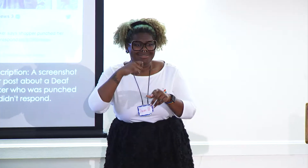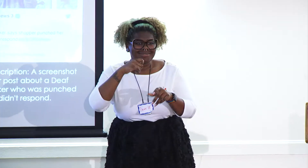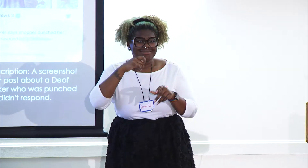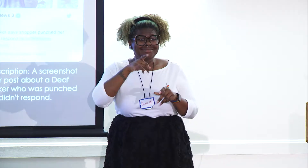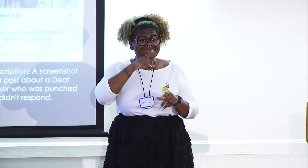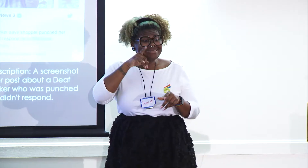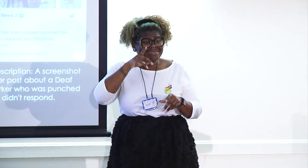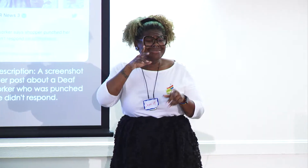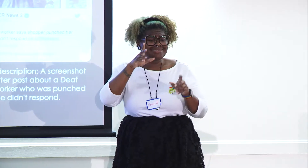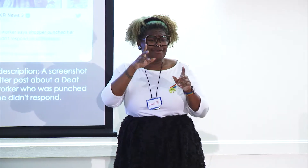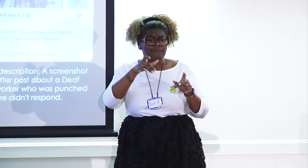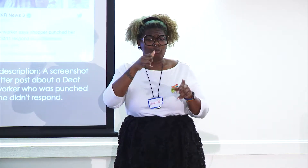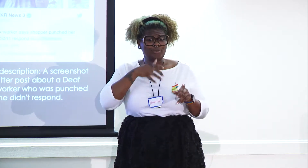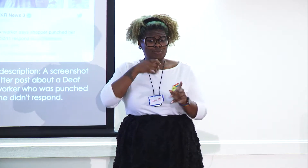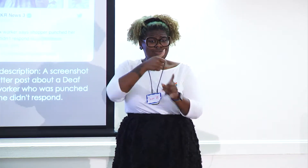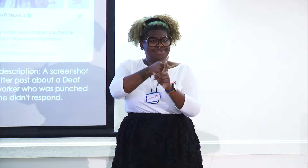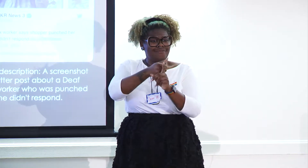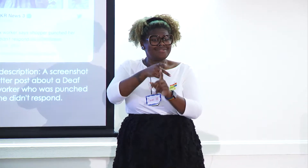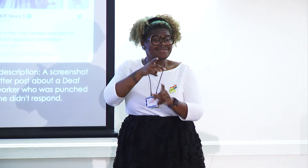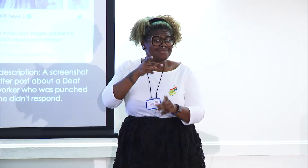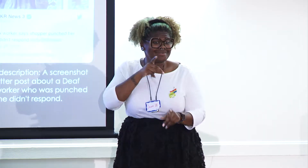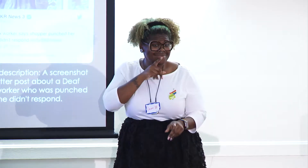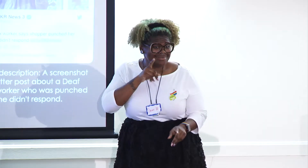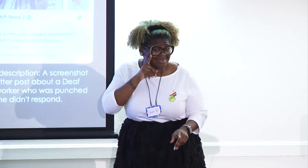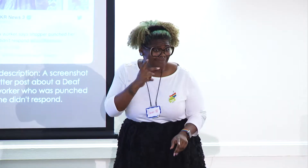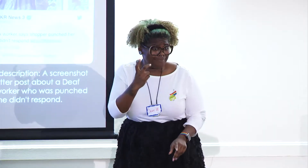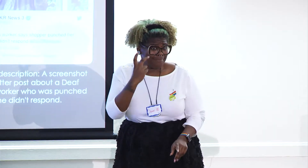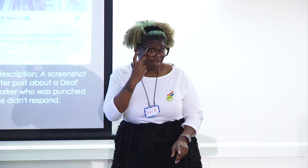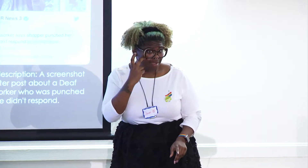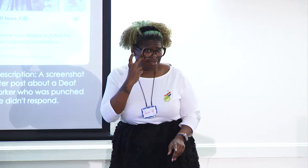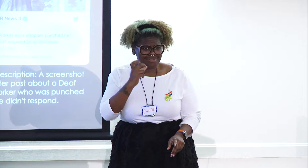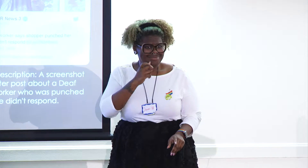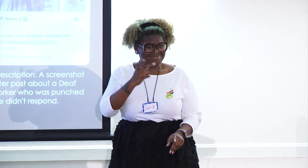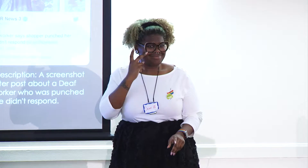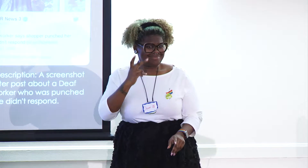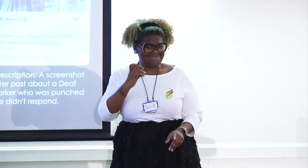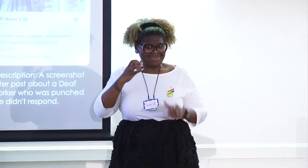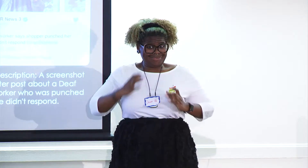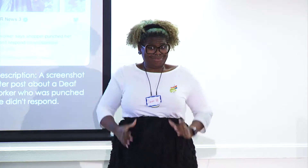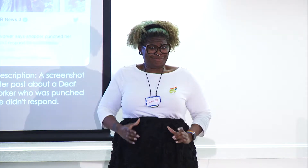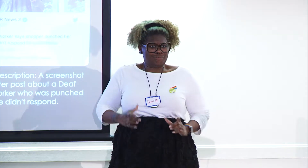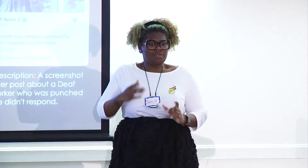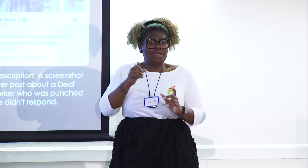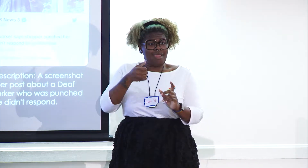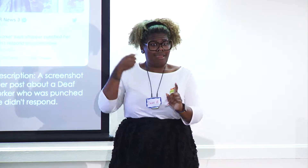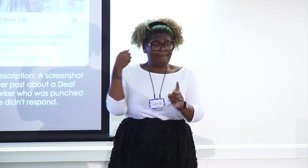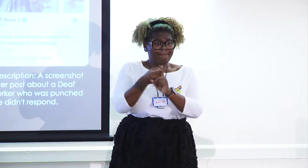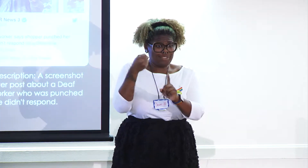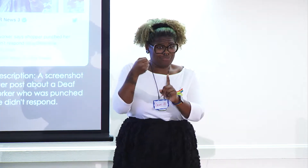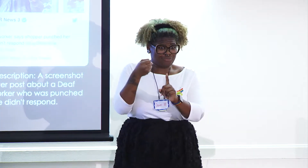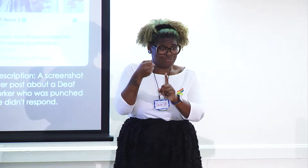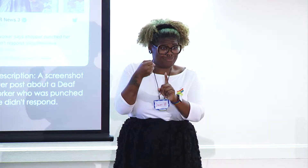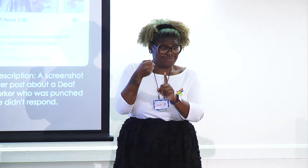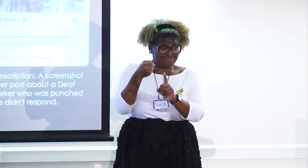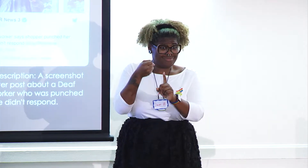working at a Publix grocery store who actually is deaf-blind.